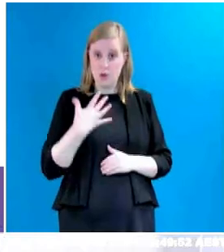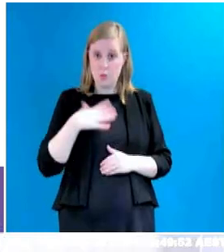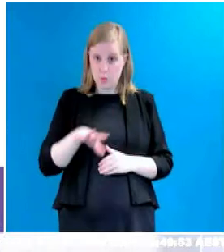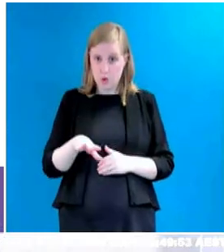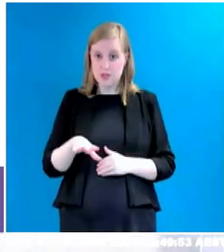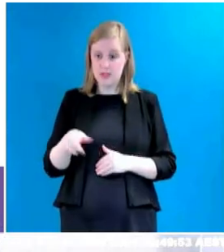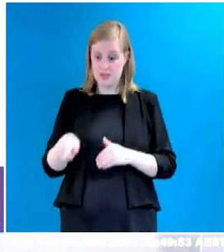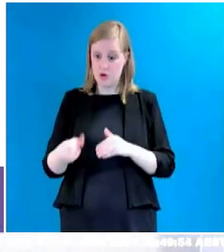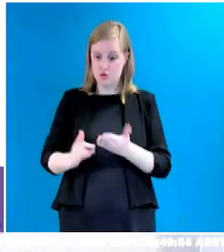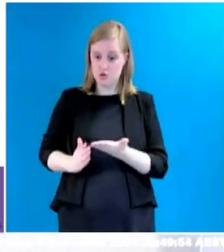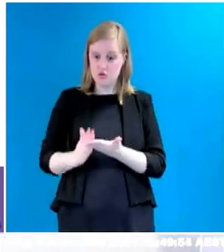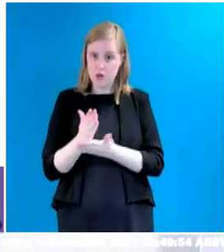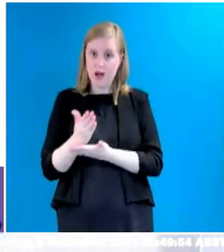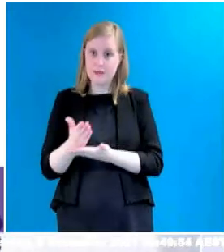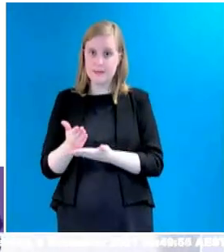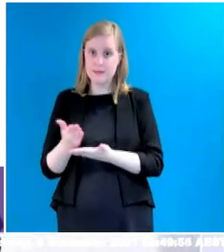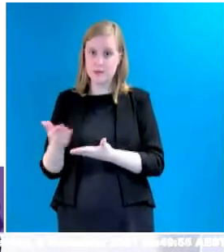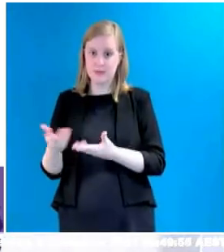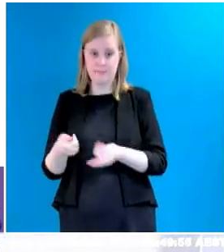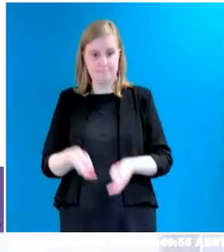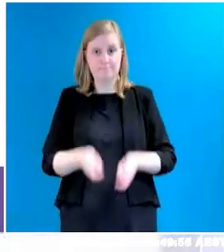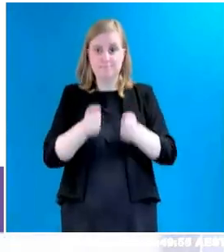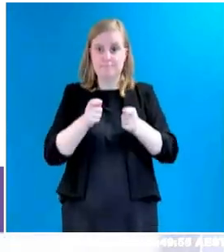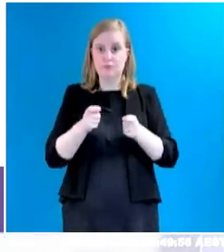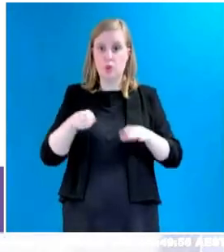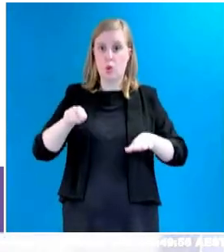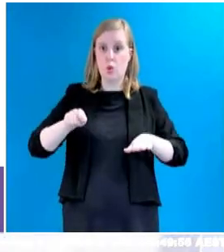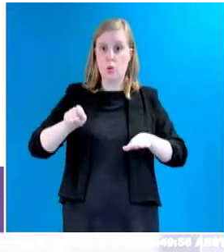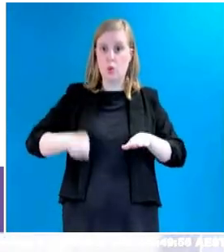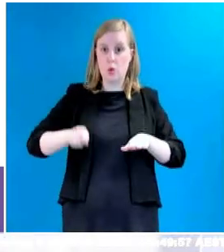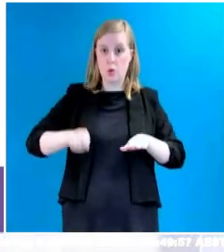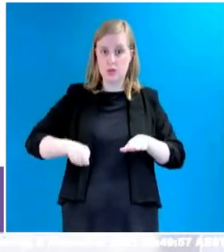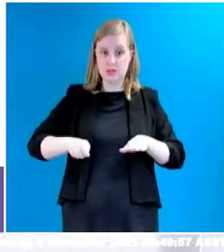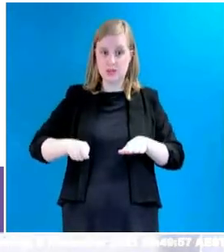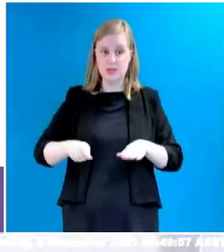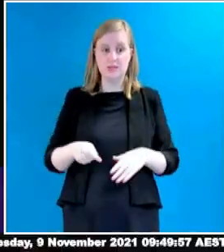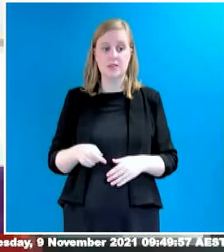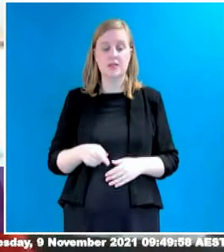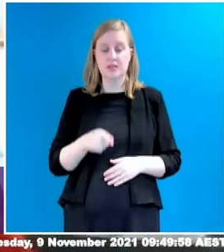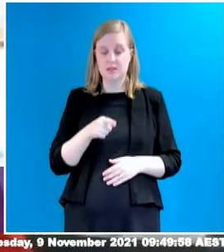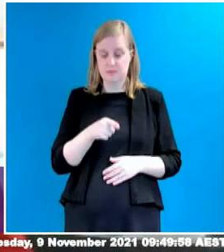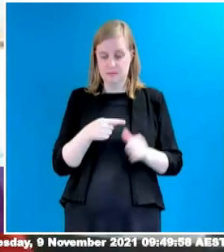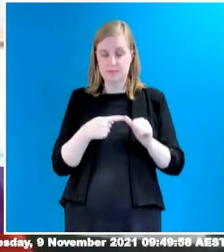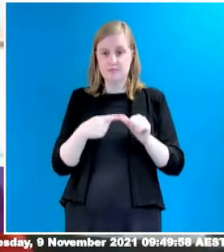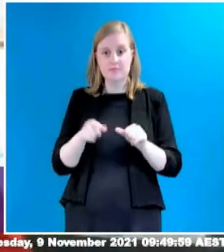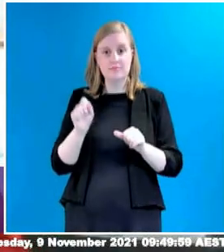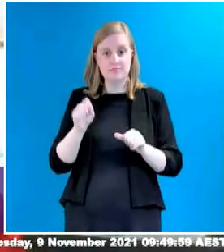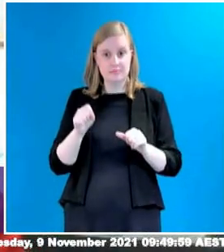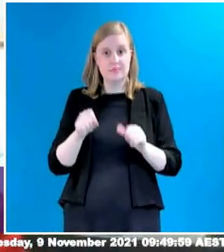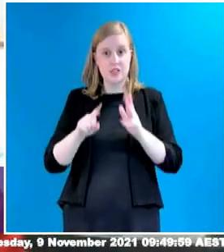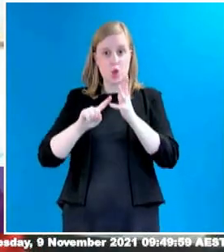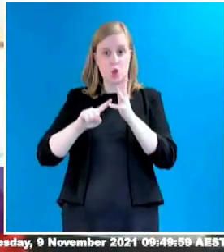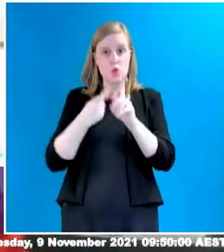Absolutely. Can I put that in plain English. That was the UK model of having a direct right of action to the